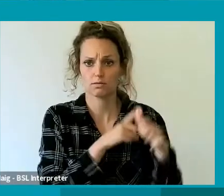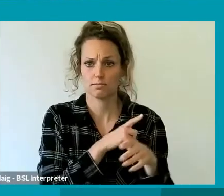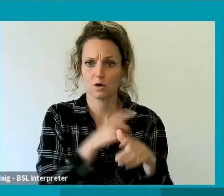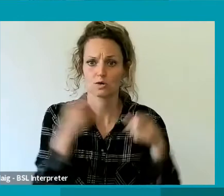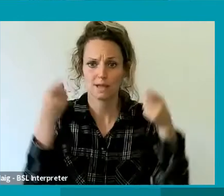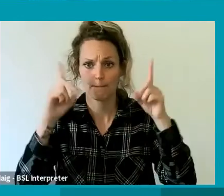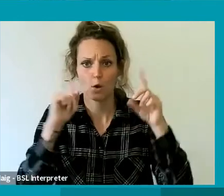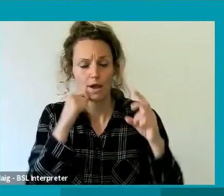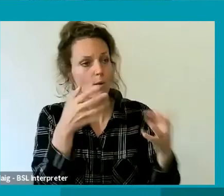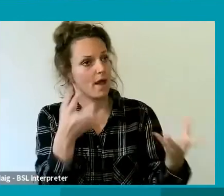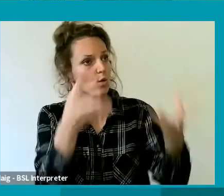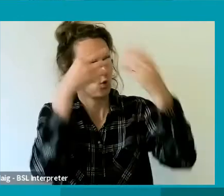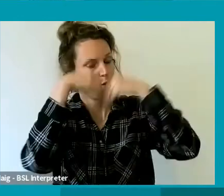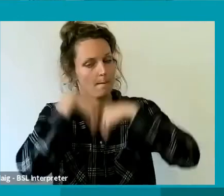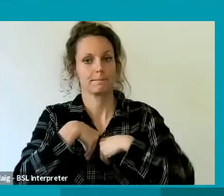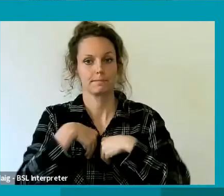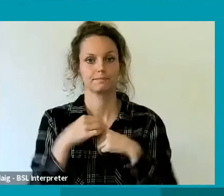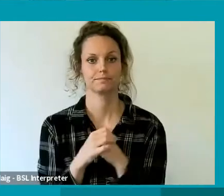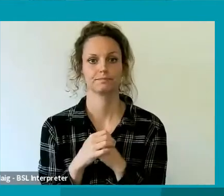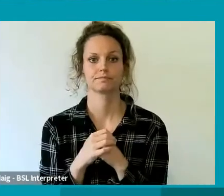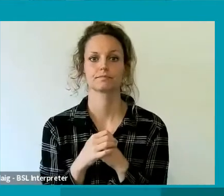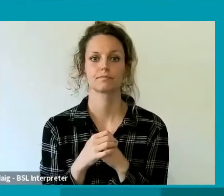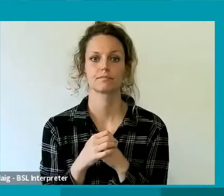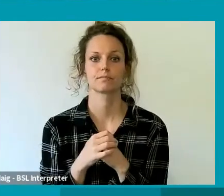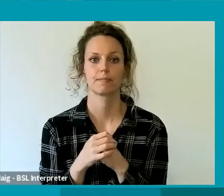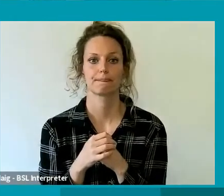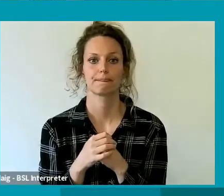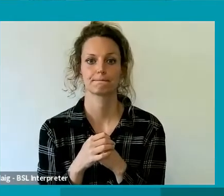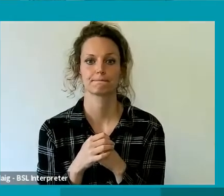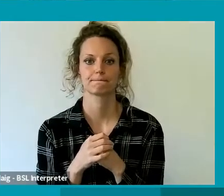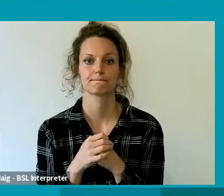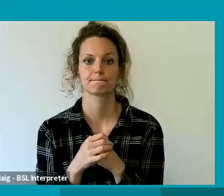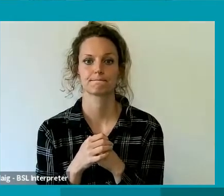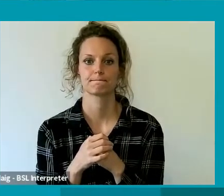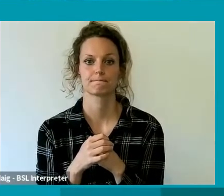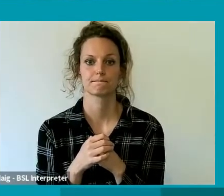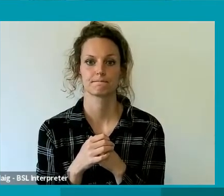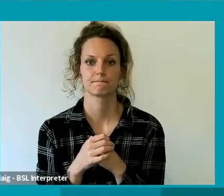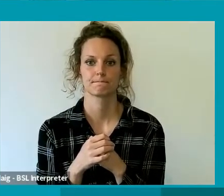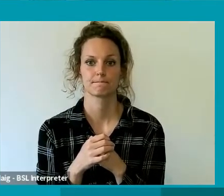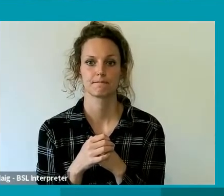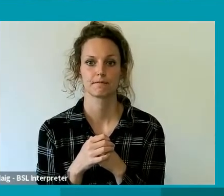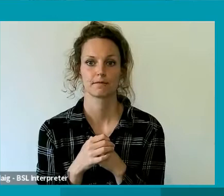So your profile photo photo according to LinkedIn. This is a LinkedIn stat, can deliver